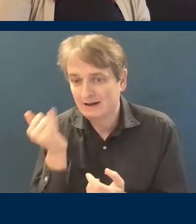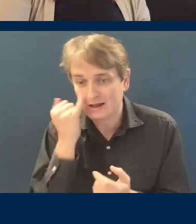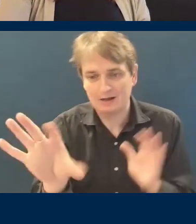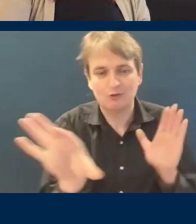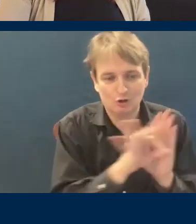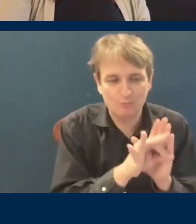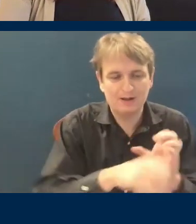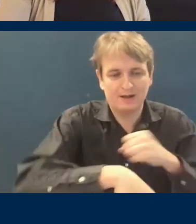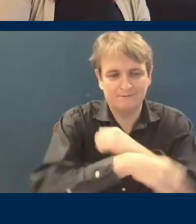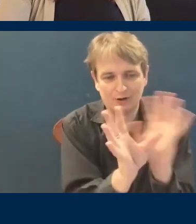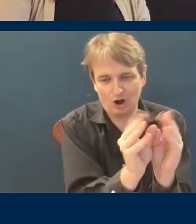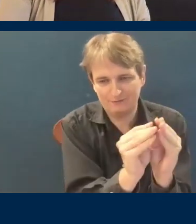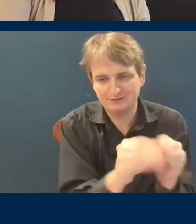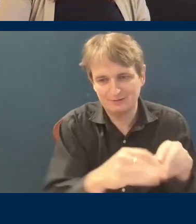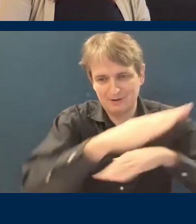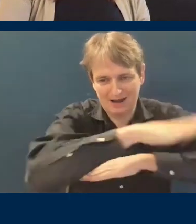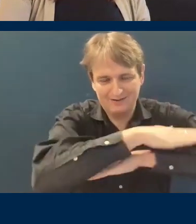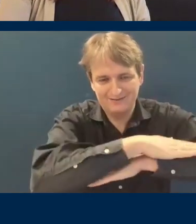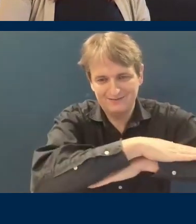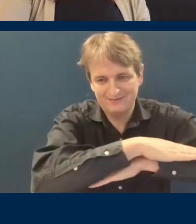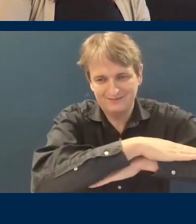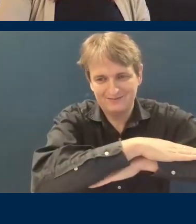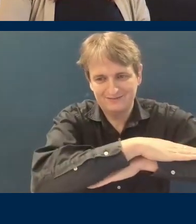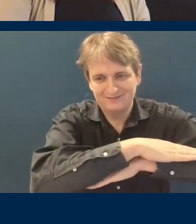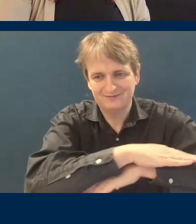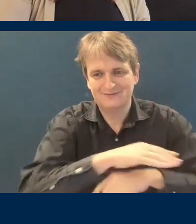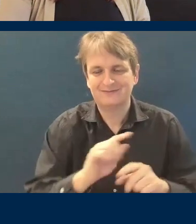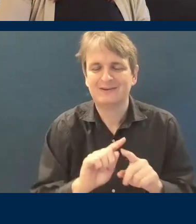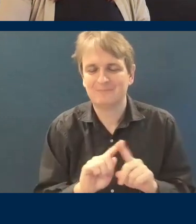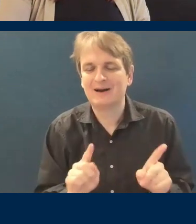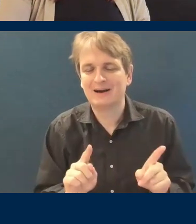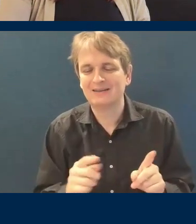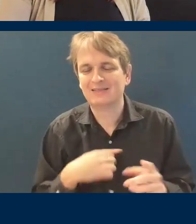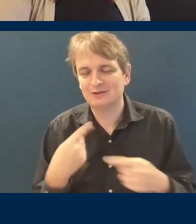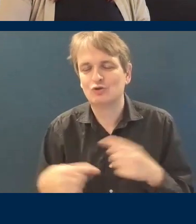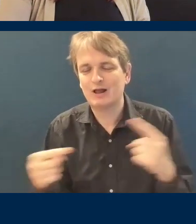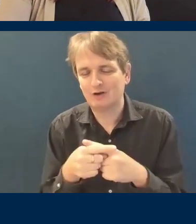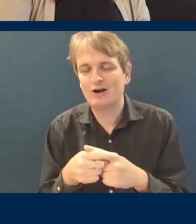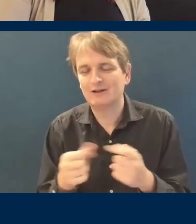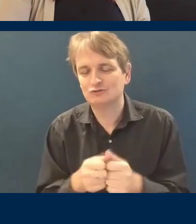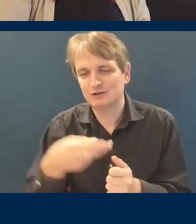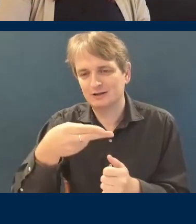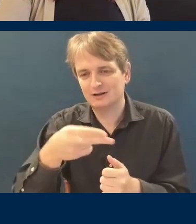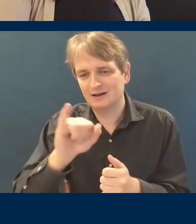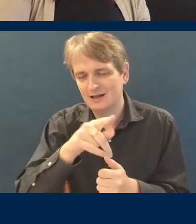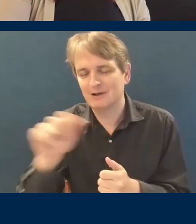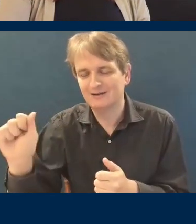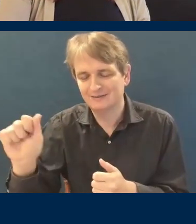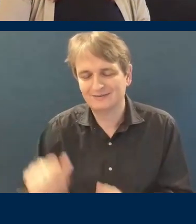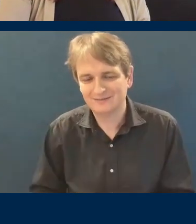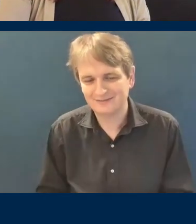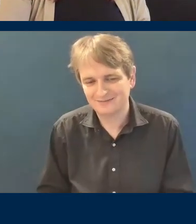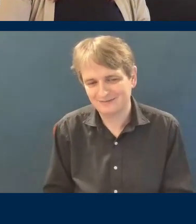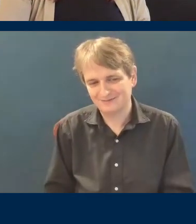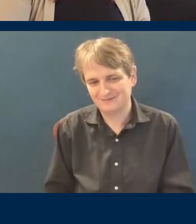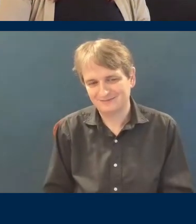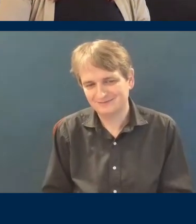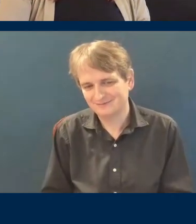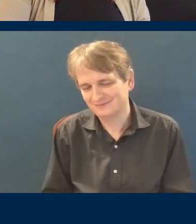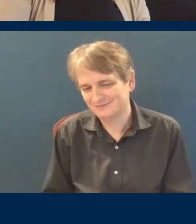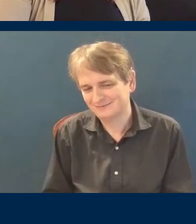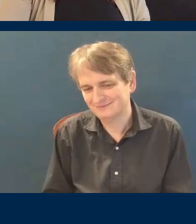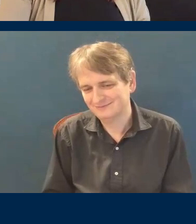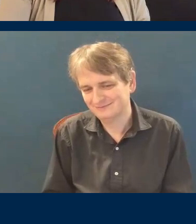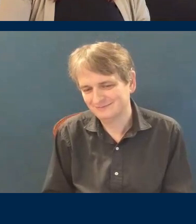And so it really is best, if you choose a video conferencing platform for those kind of situations. But then again, you have conflicts a lot of times with HIPAA.